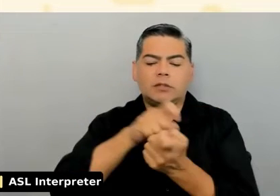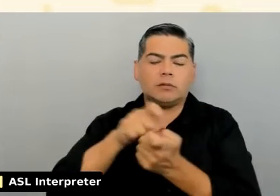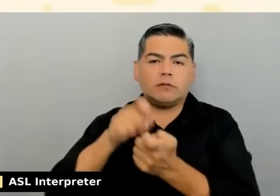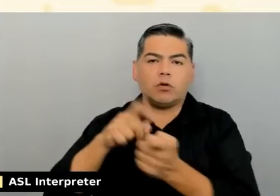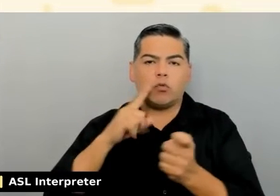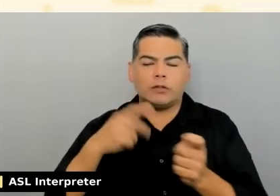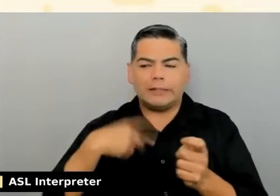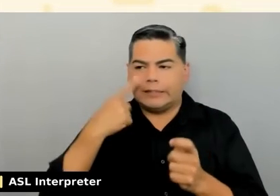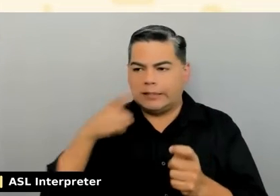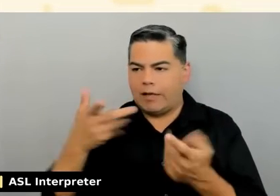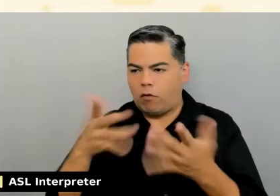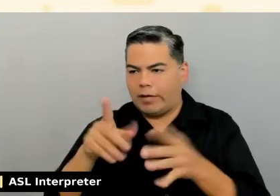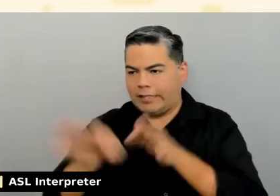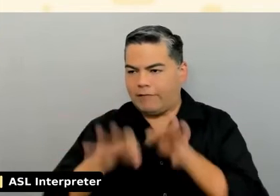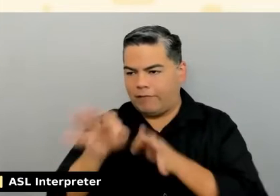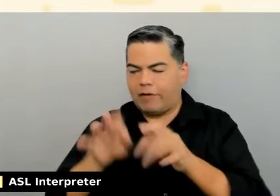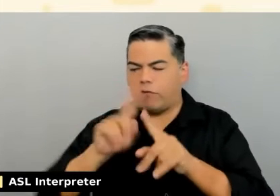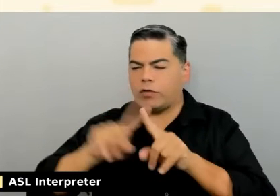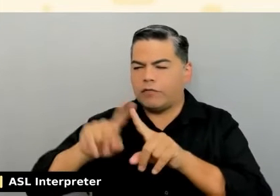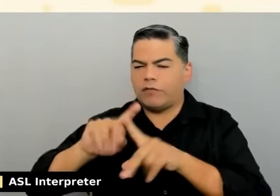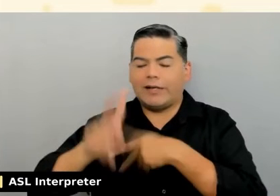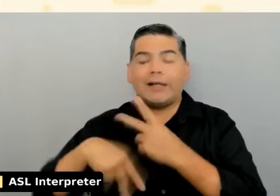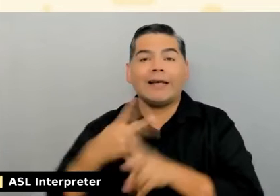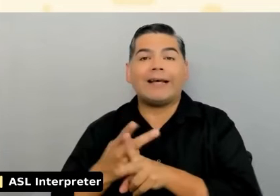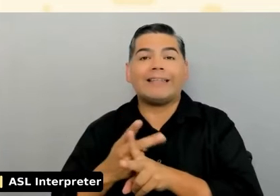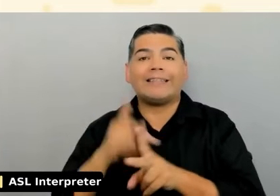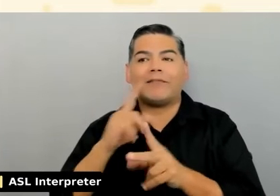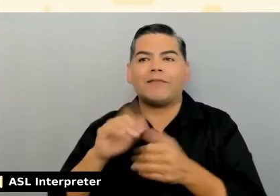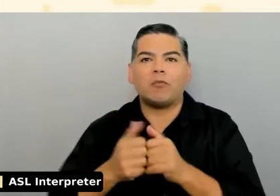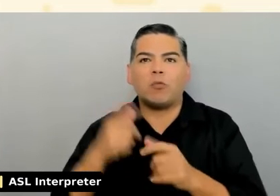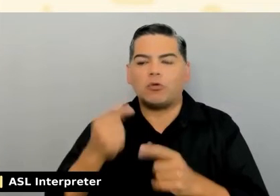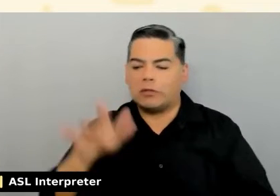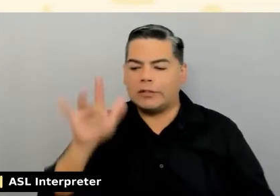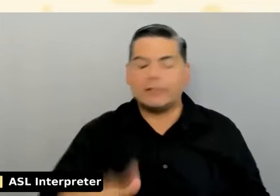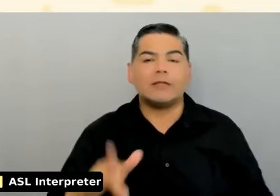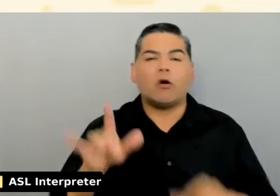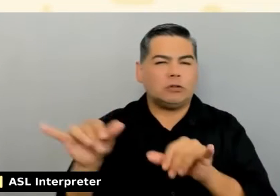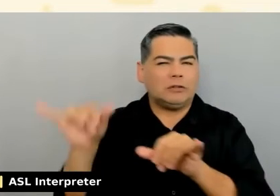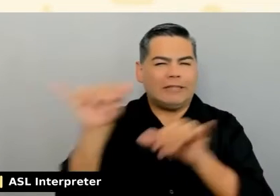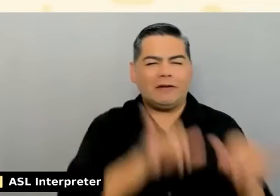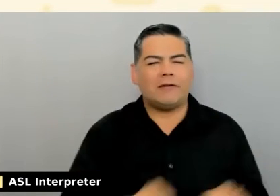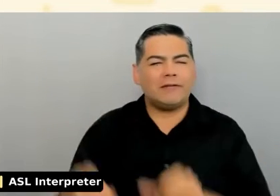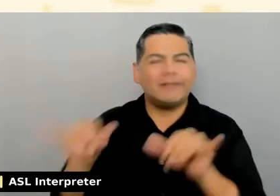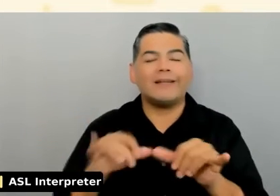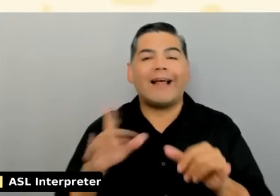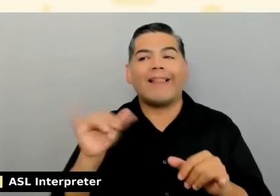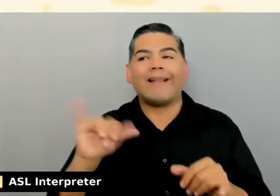defined for different types of interactions, all the standard ones as well as the custom components.